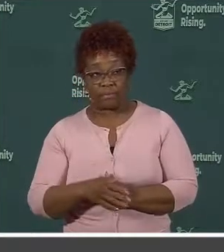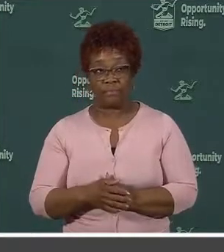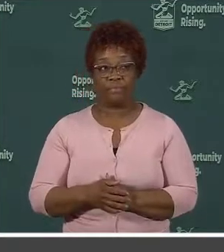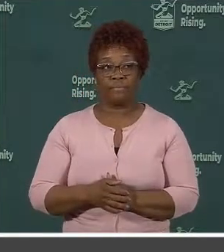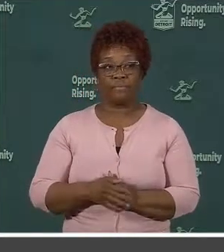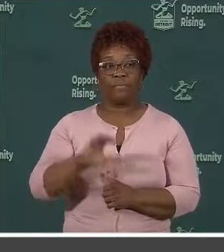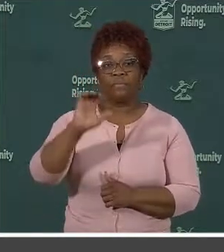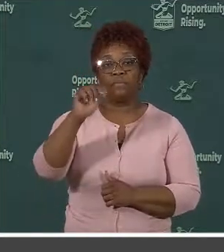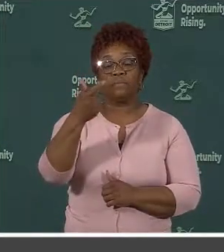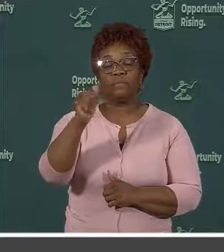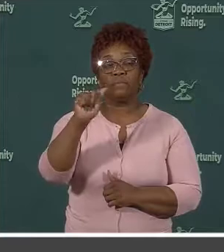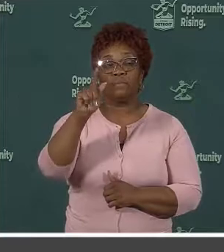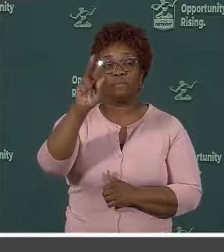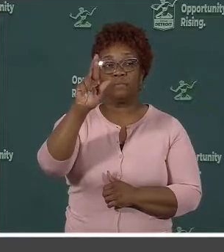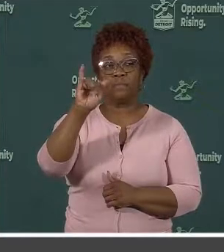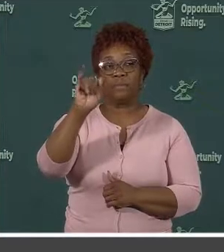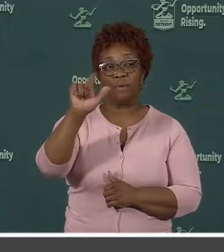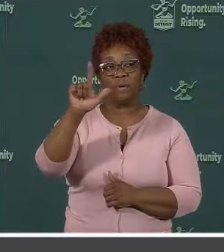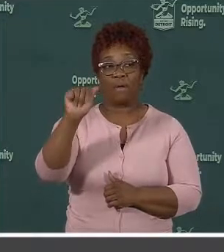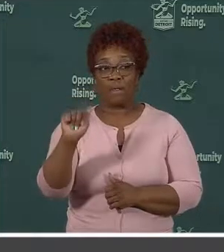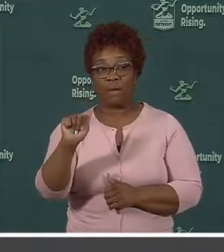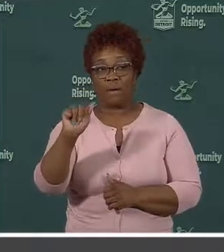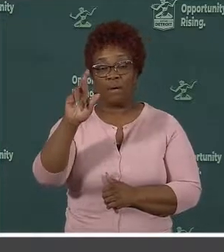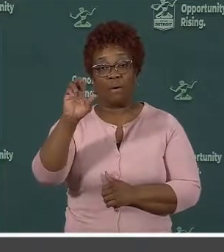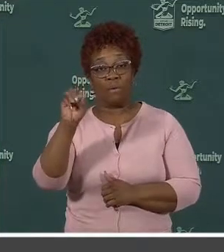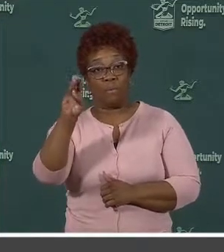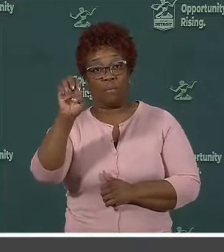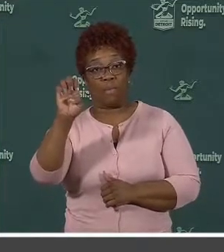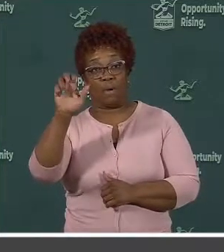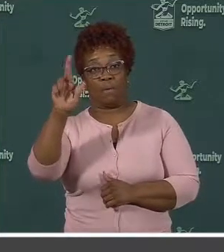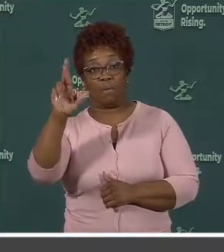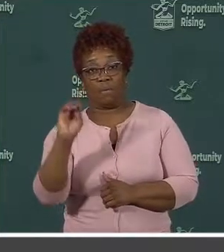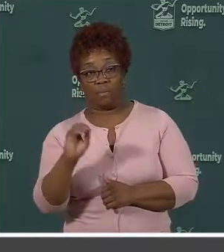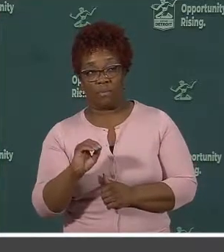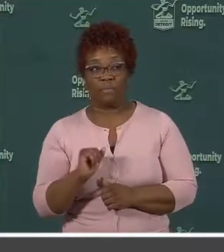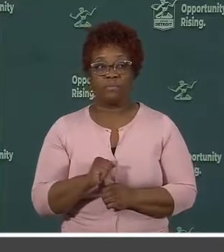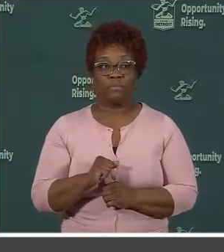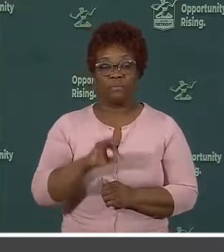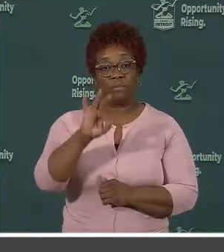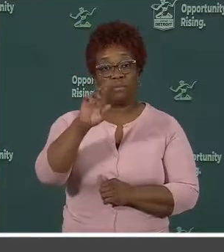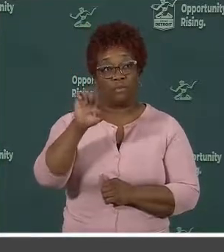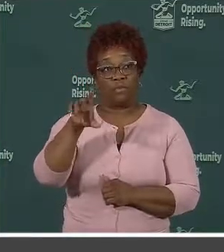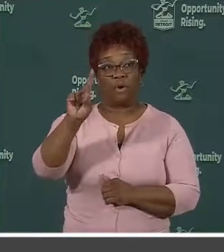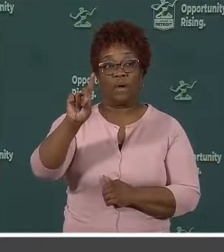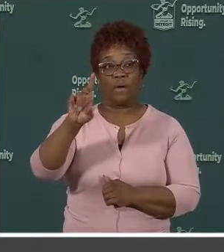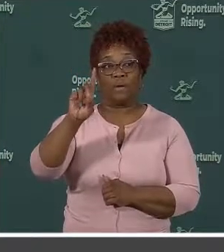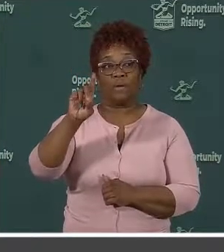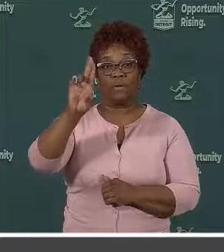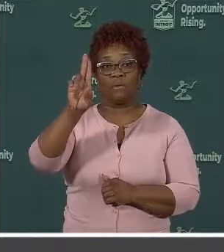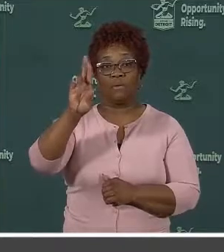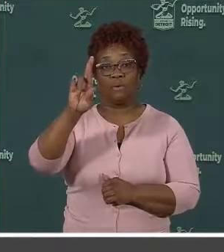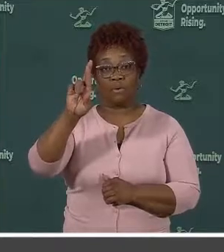SANTIAGO ROMERO COUNCIL MEMBER FRED DUVALL THE THIRD AND OUR